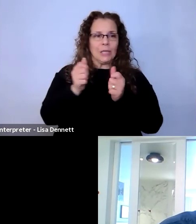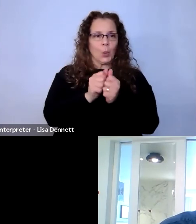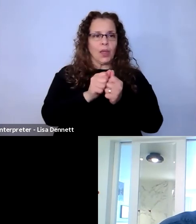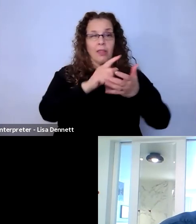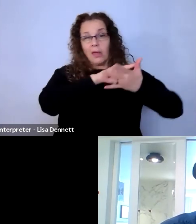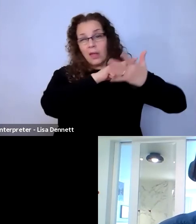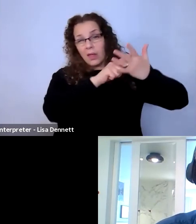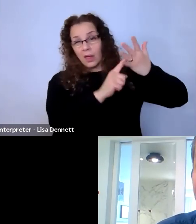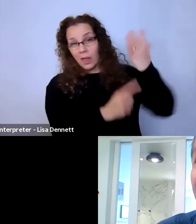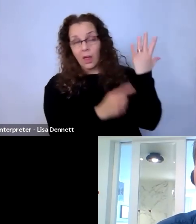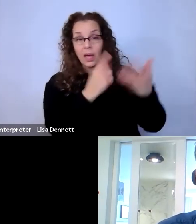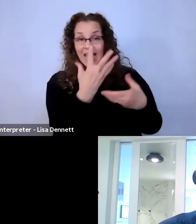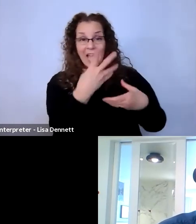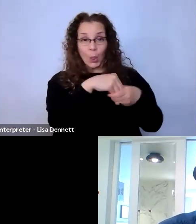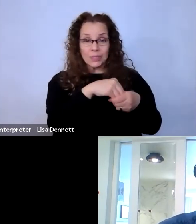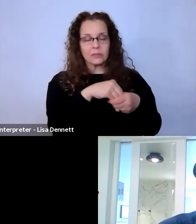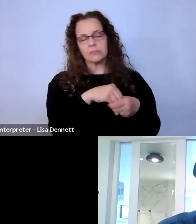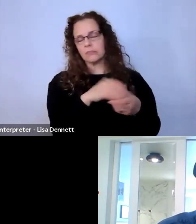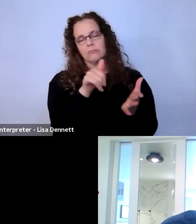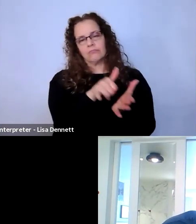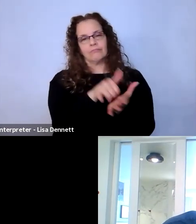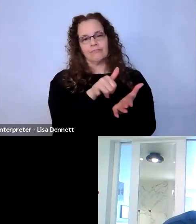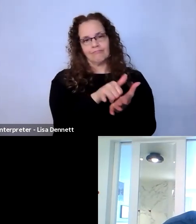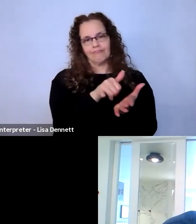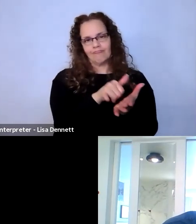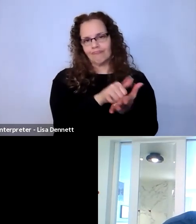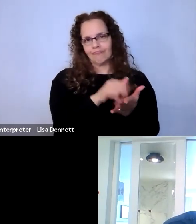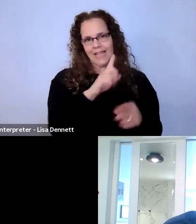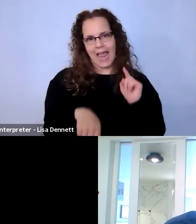inclusive it it's just impossible it's like anything else so.